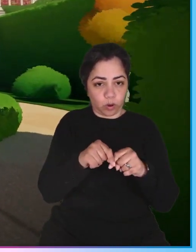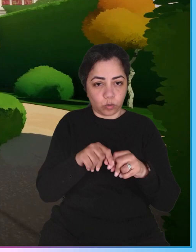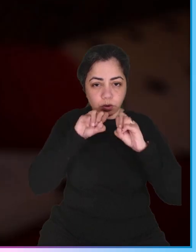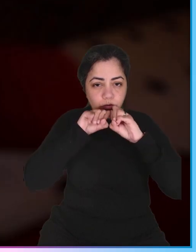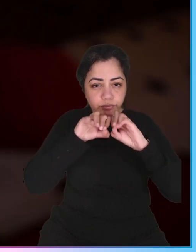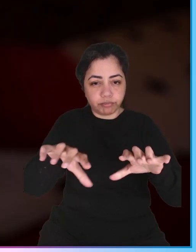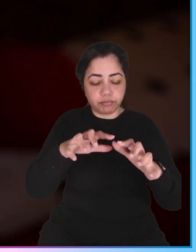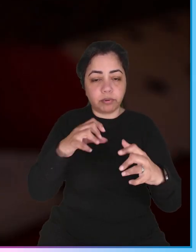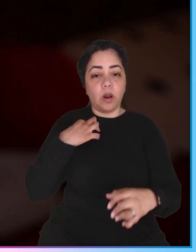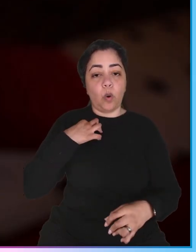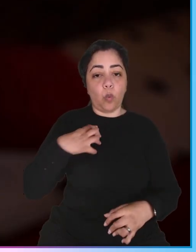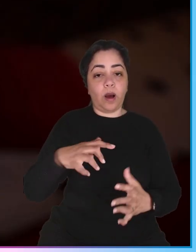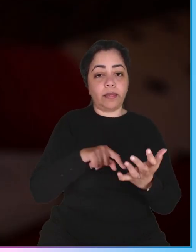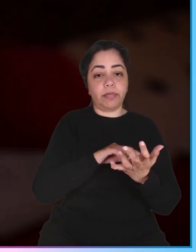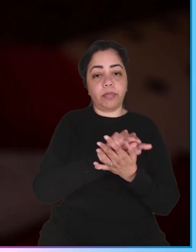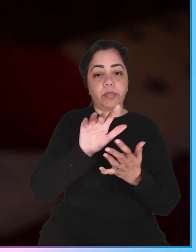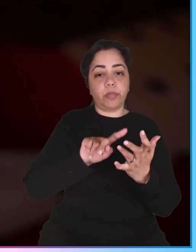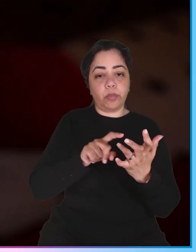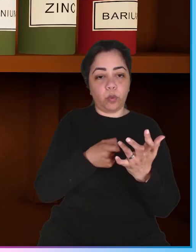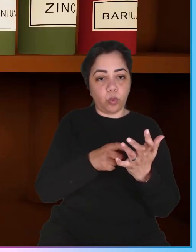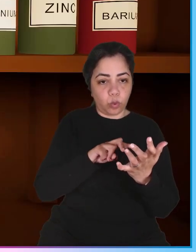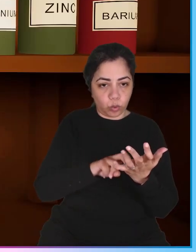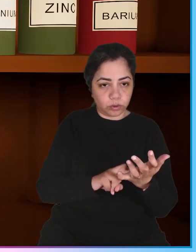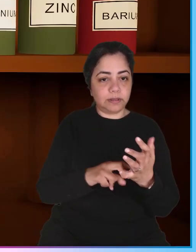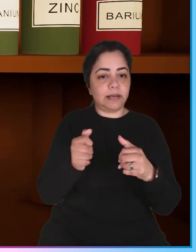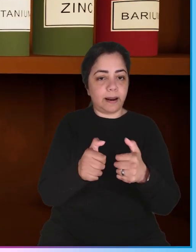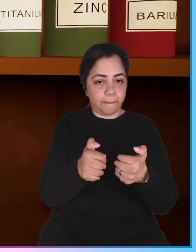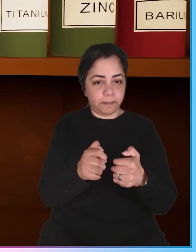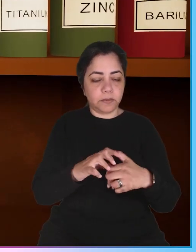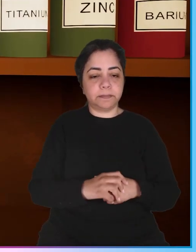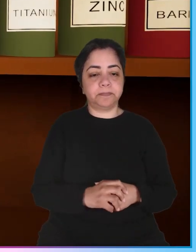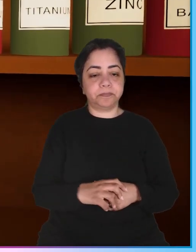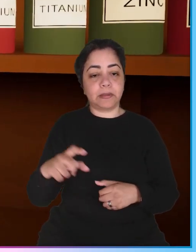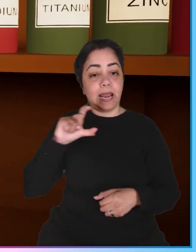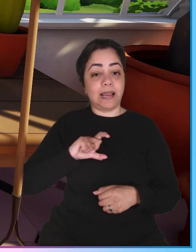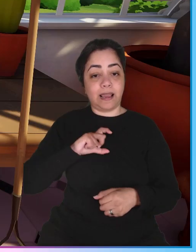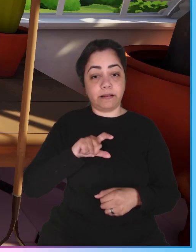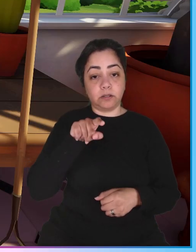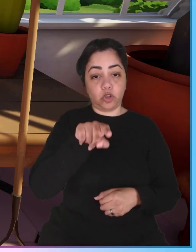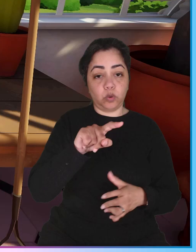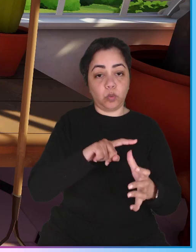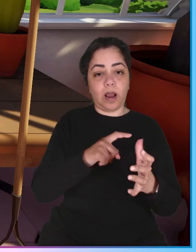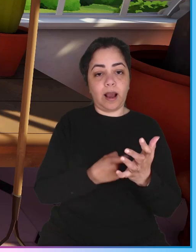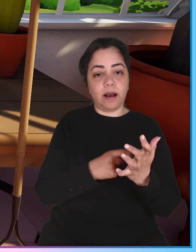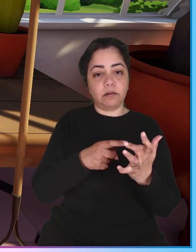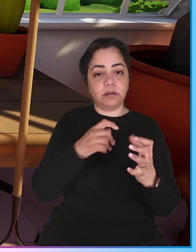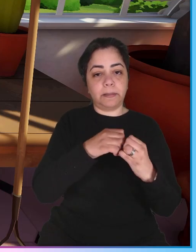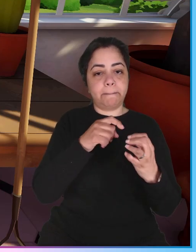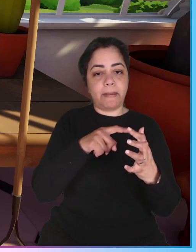While exploring the manor, you’ll discover clues and research that will help you unlock the mysteries of forgotten flora.